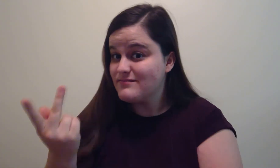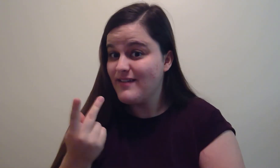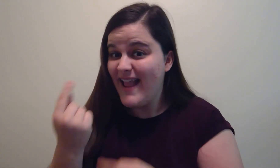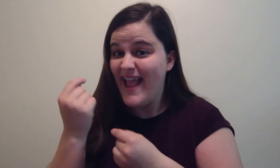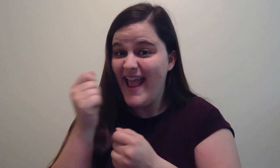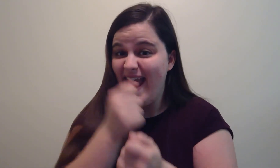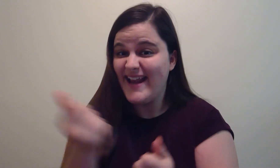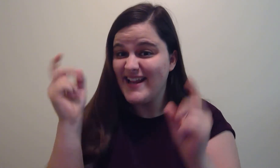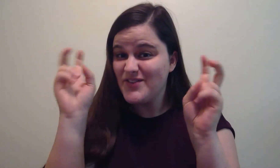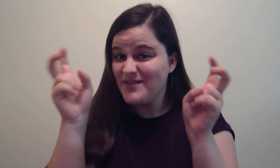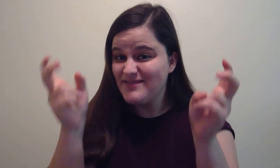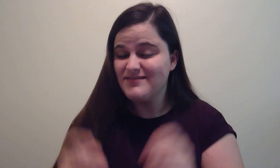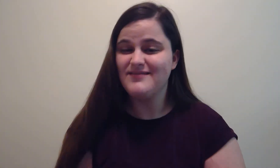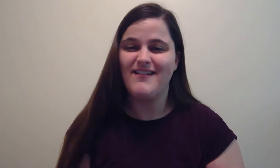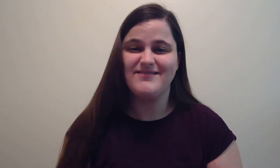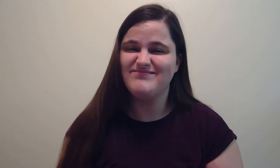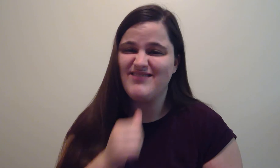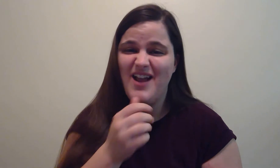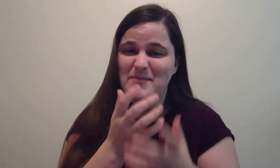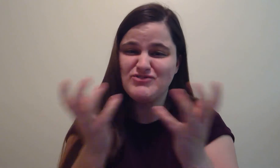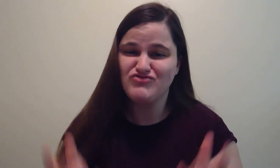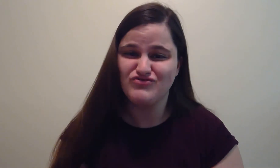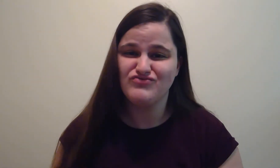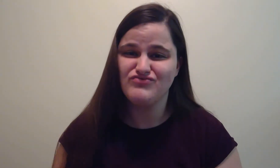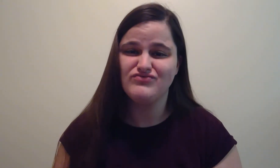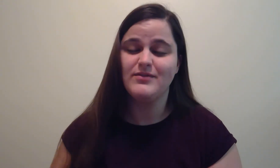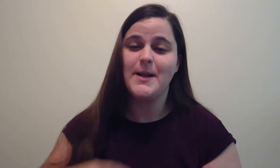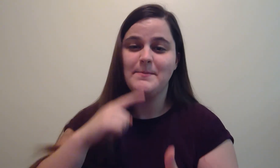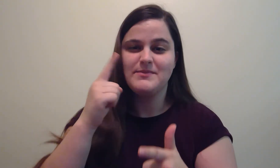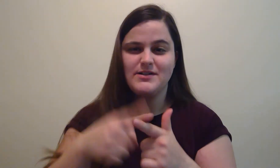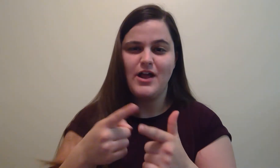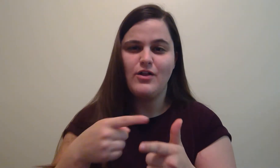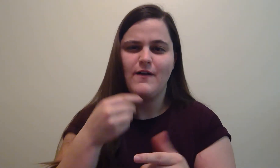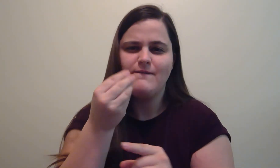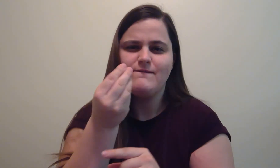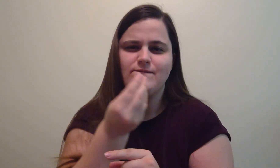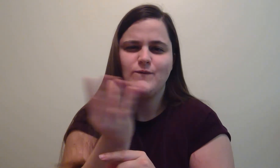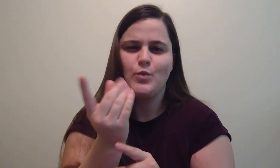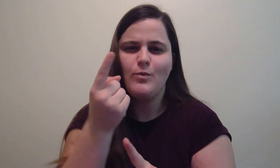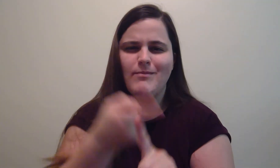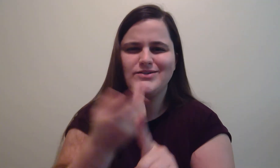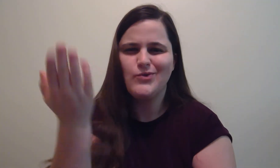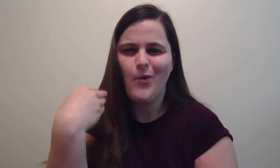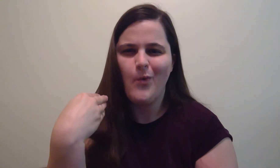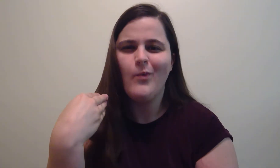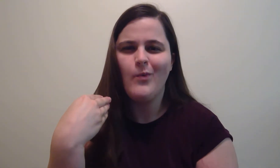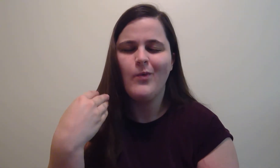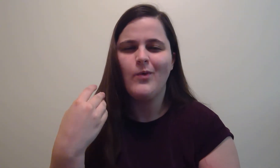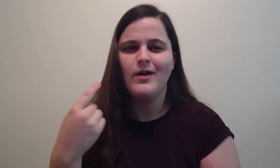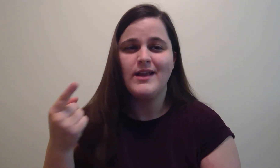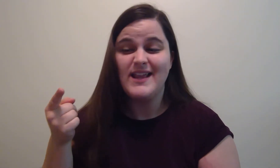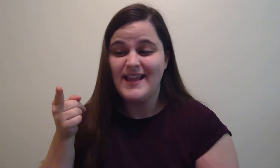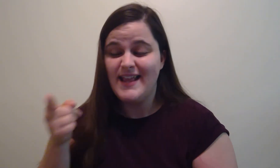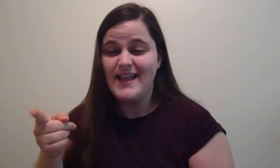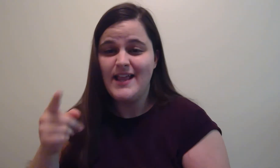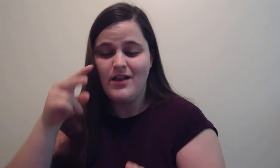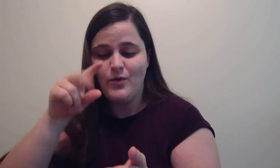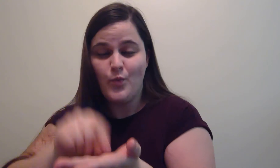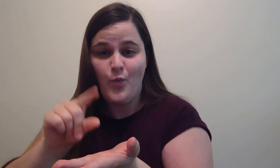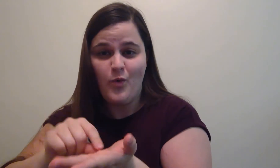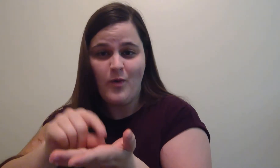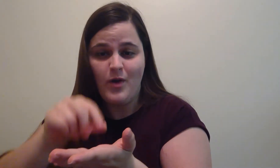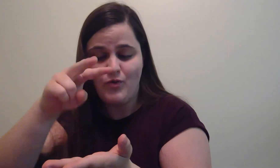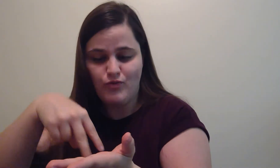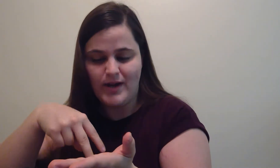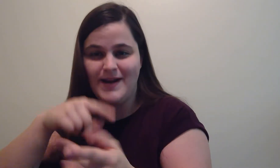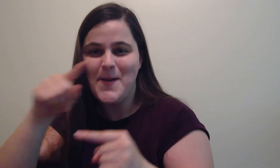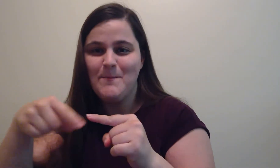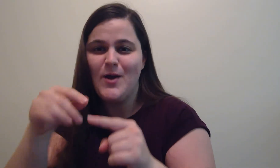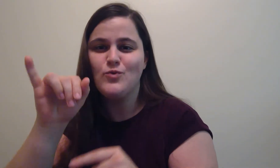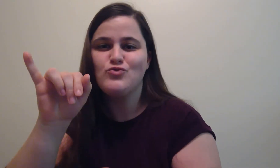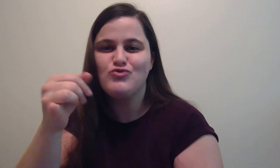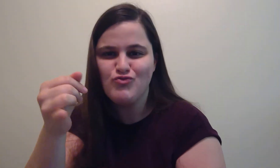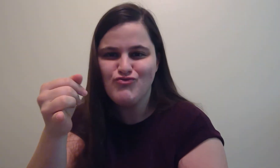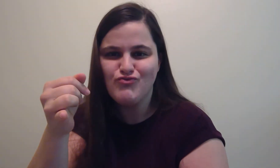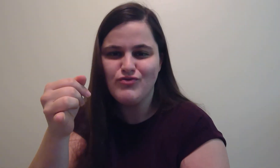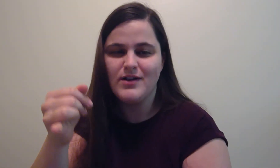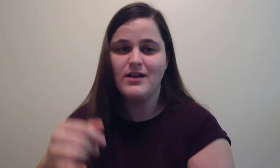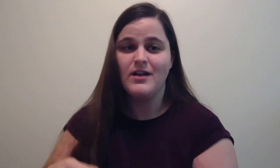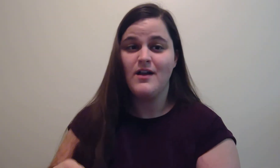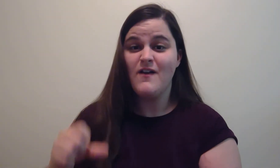he never discussed much of anything with me until a few months ago when he read about Juli in the newspaper.